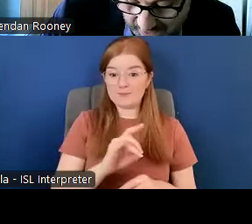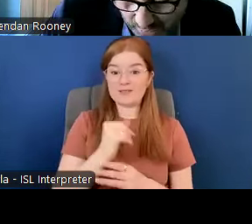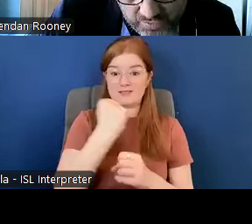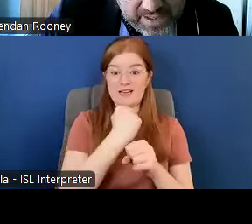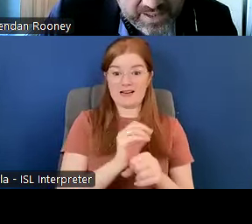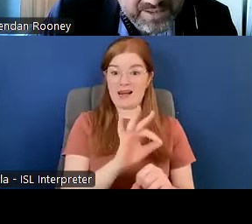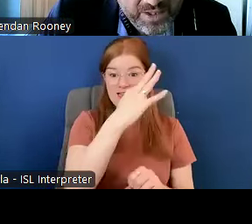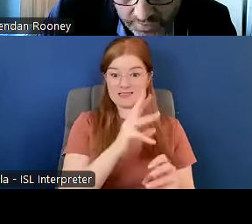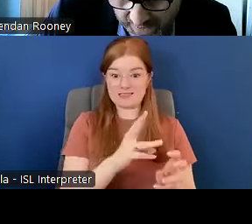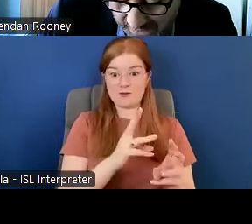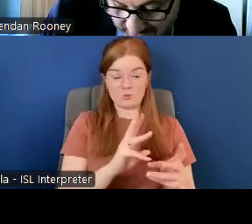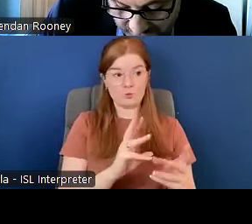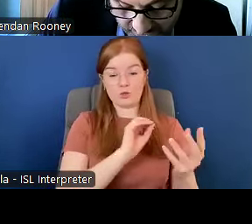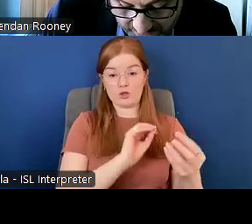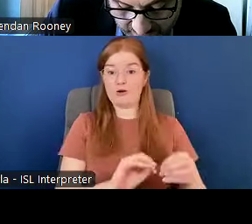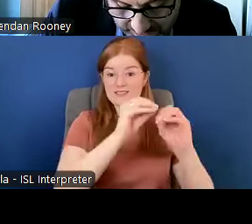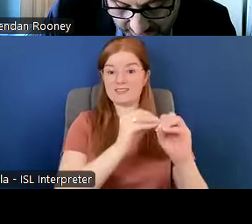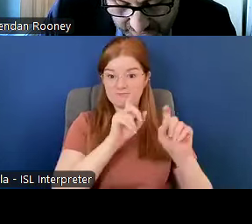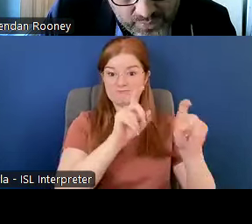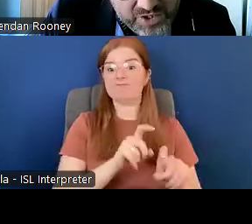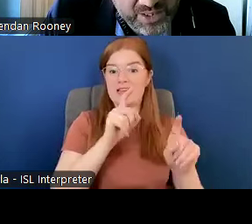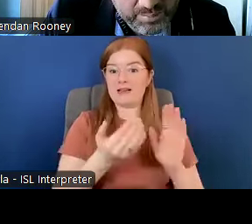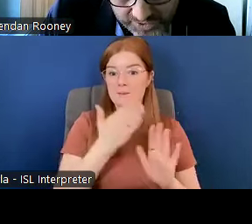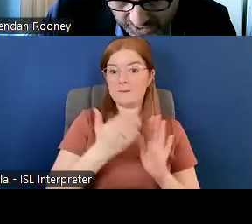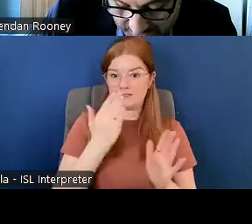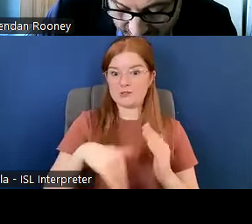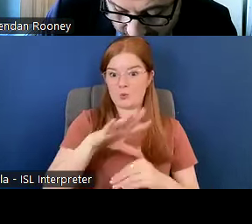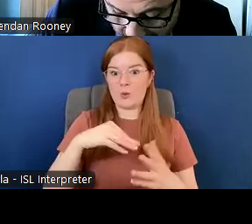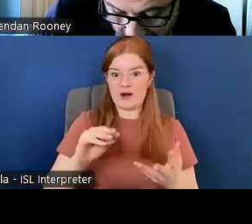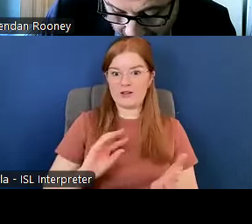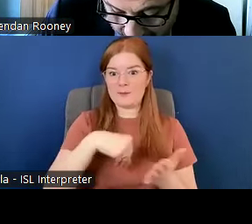that were realized remain in situ in the buildings for which they were produced.